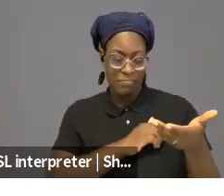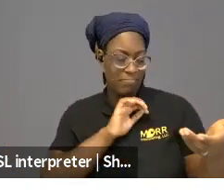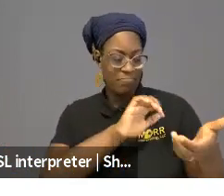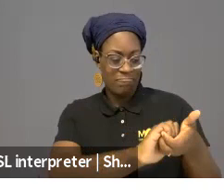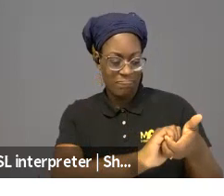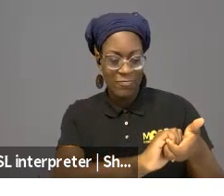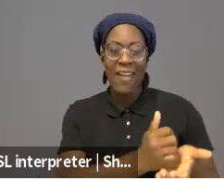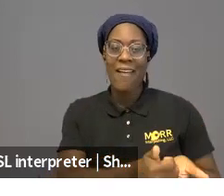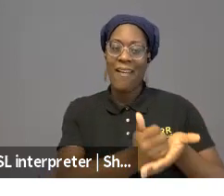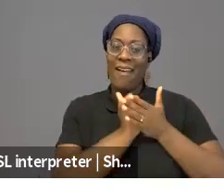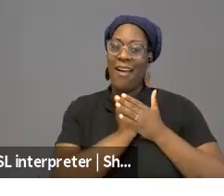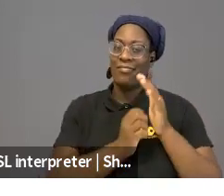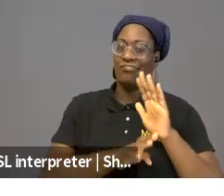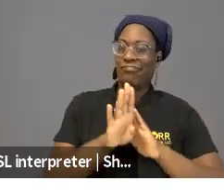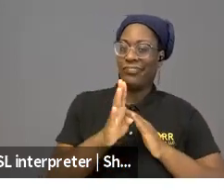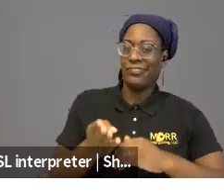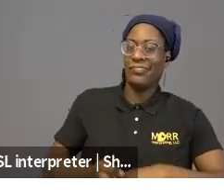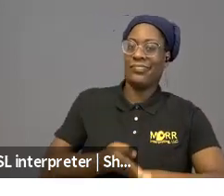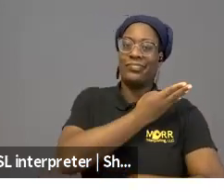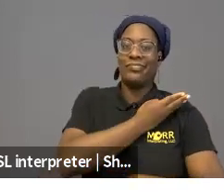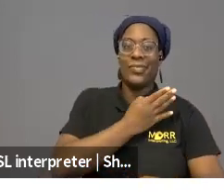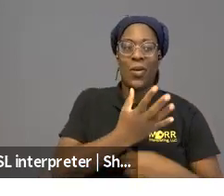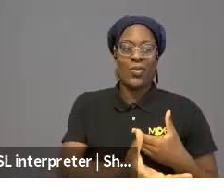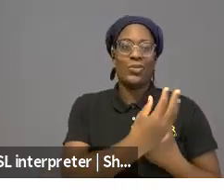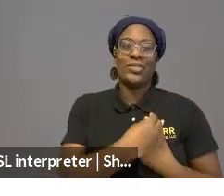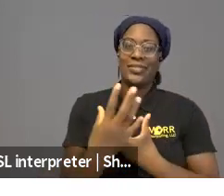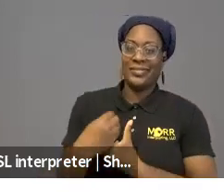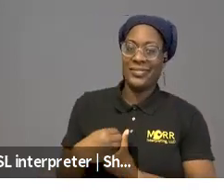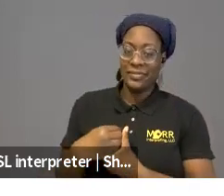we've been able to rely on her to help us navigate inclusive practices for staff support as well,